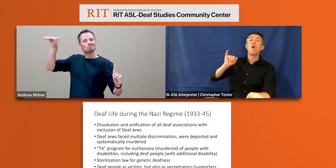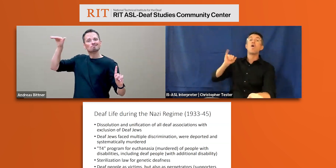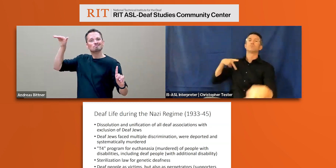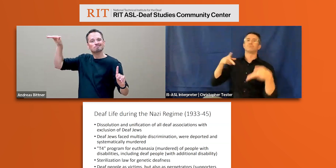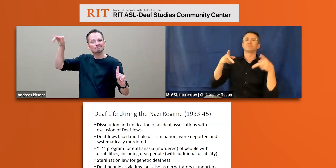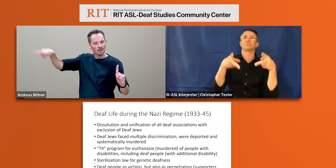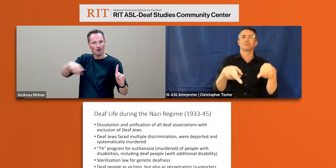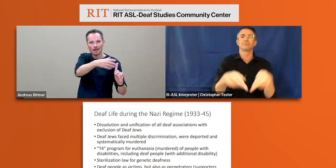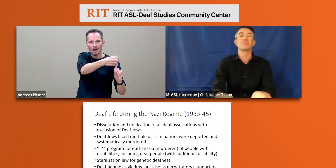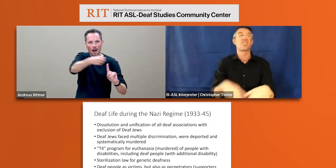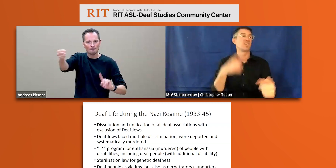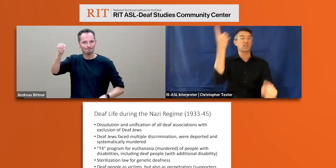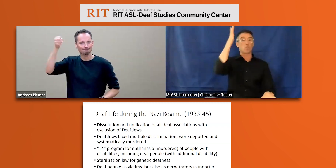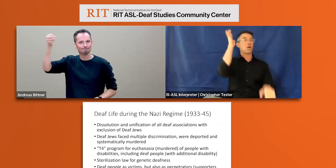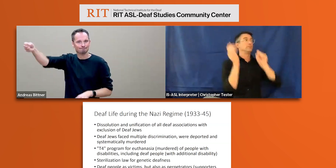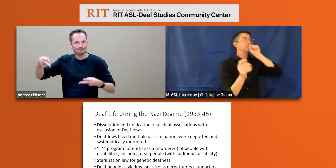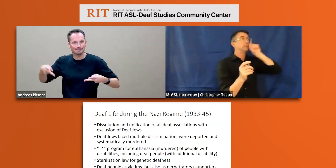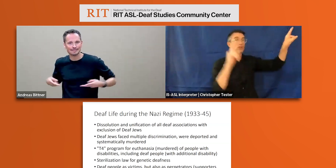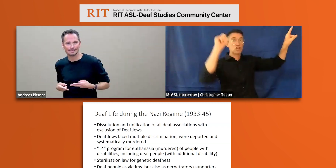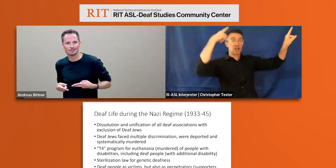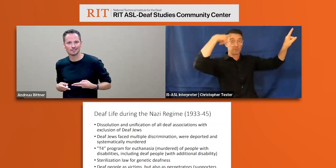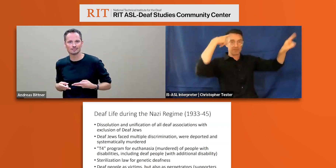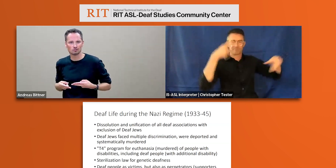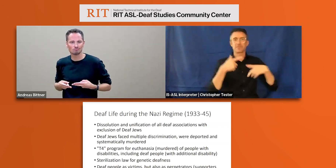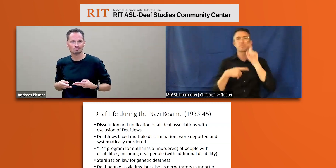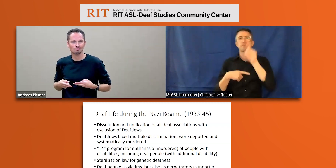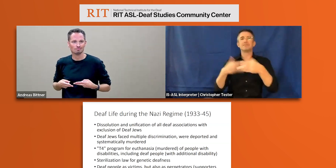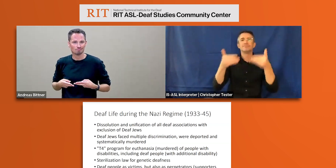So, if the Nazis discovered that a child was deaf